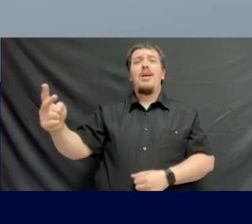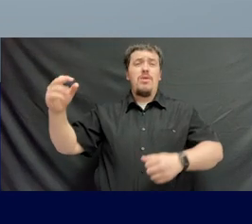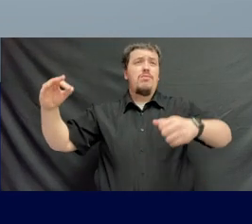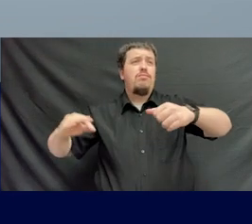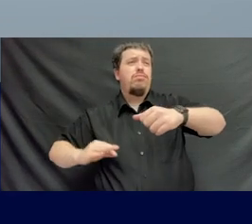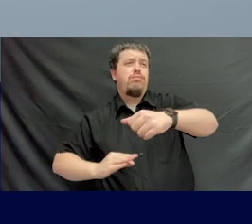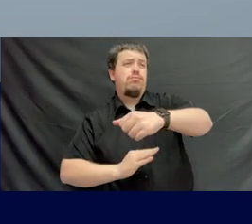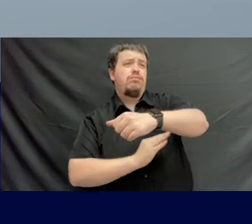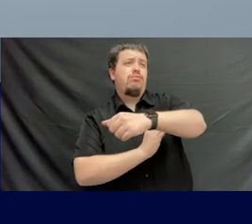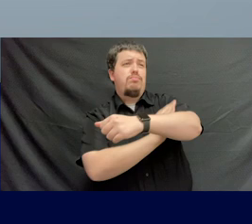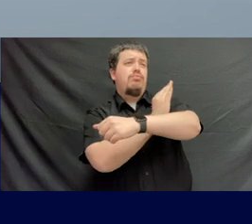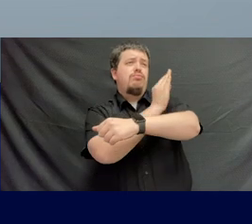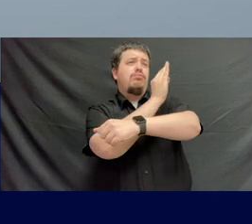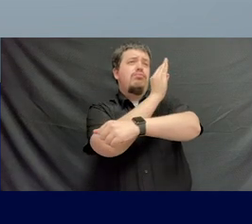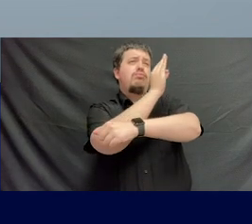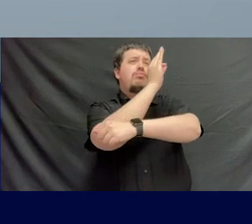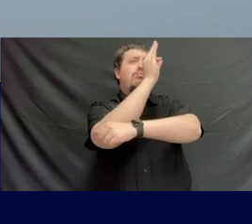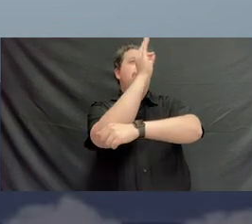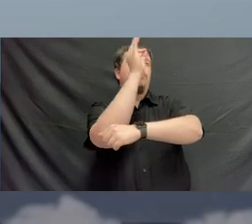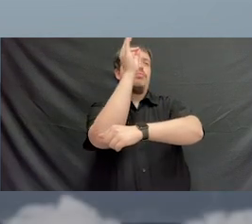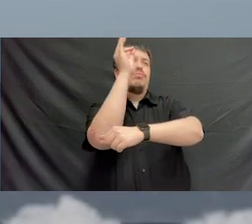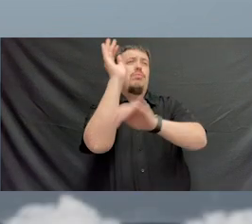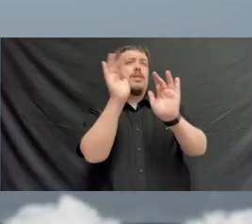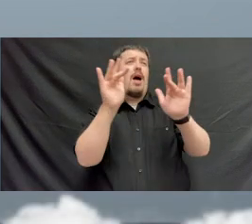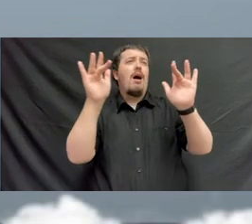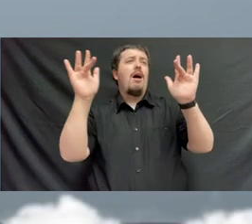By the dawn's early light